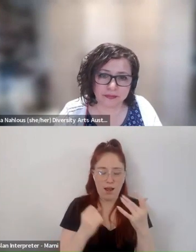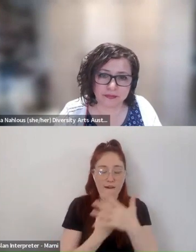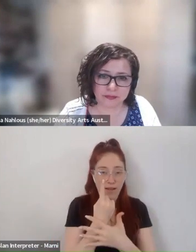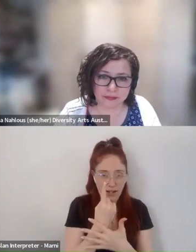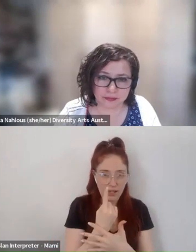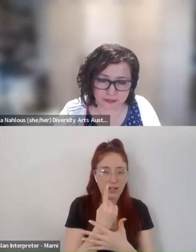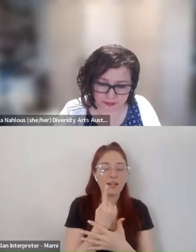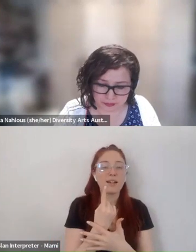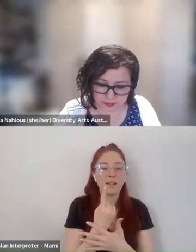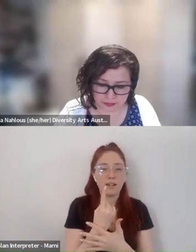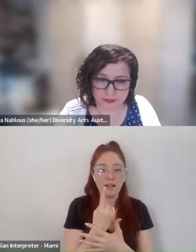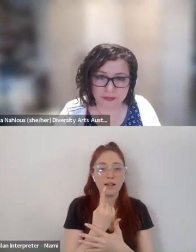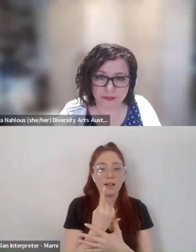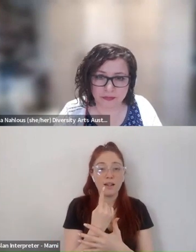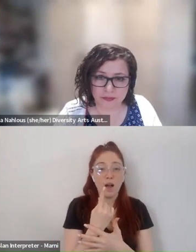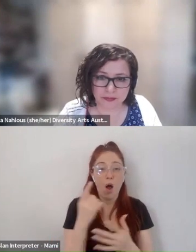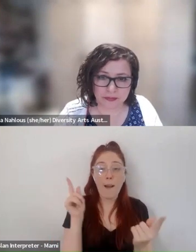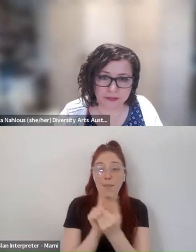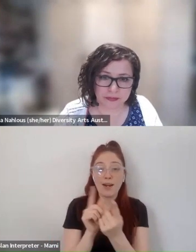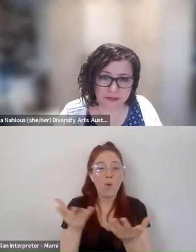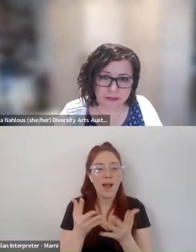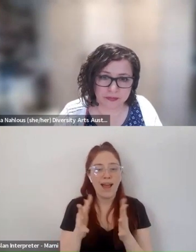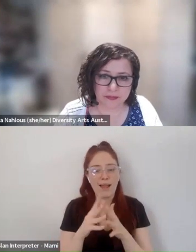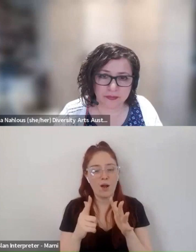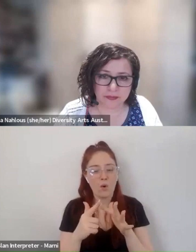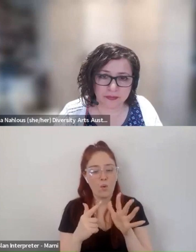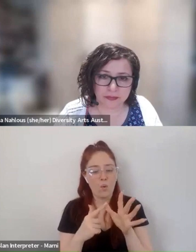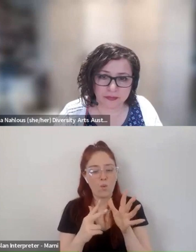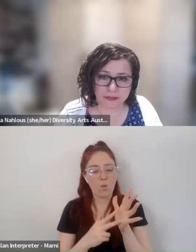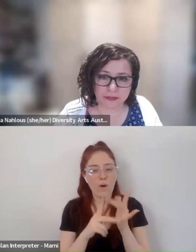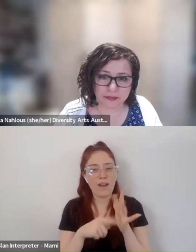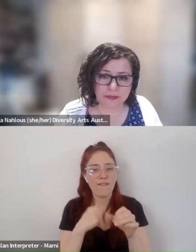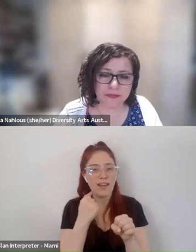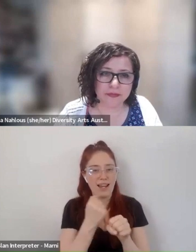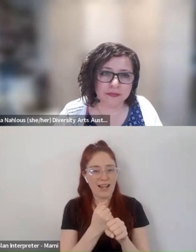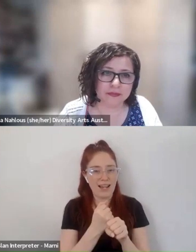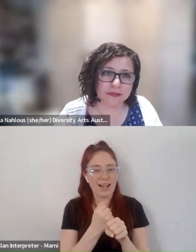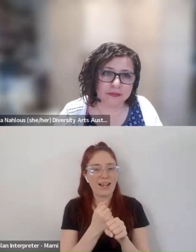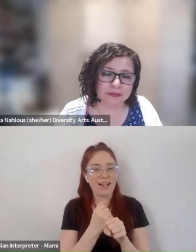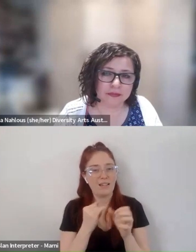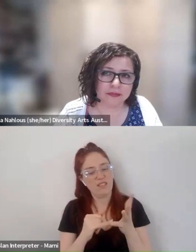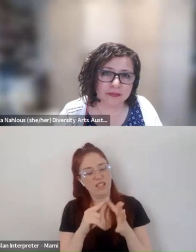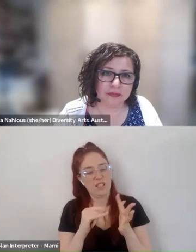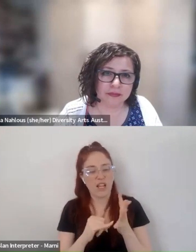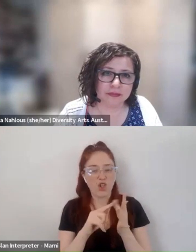weaving session together. And we were yawning about boards and